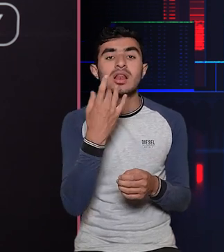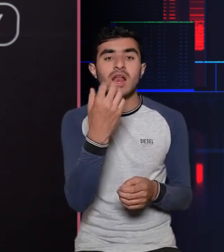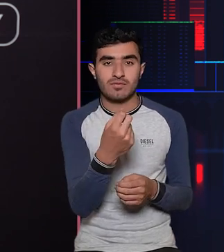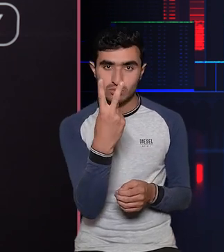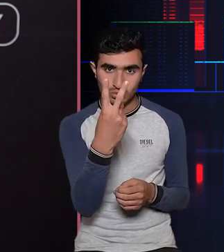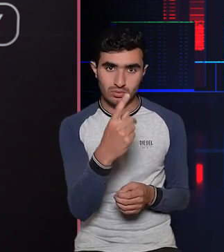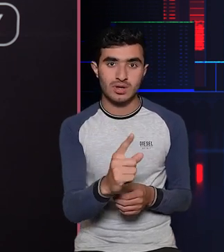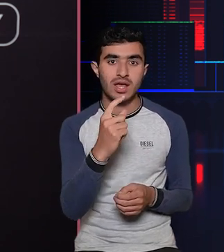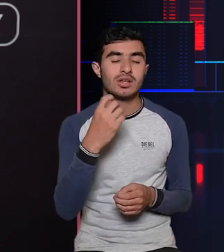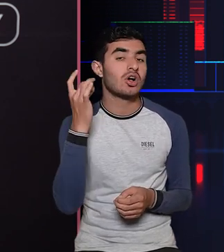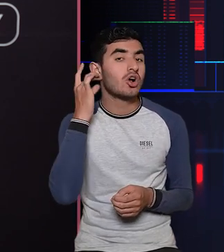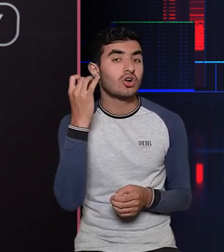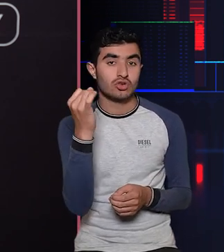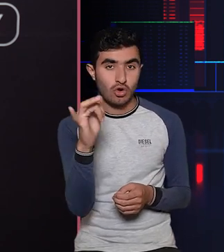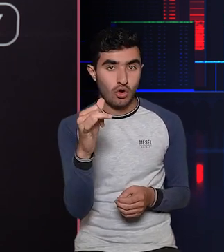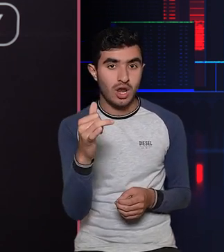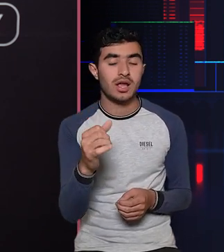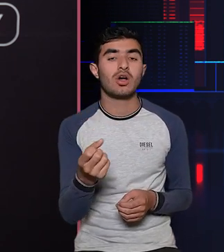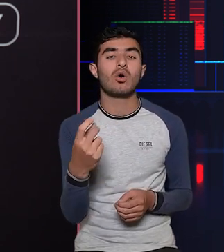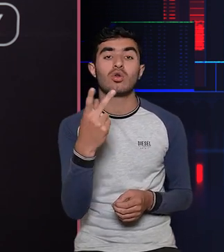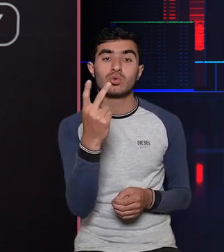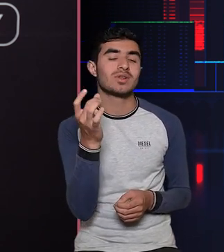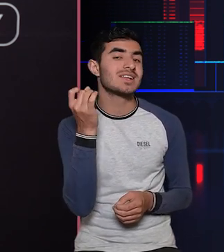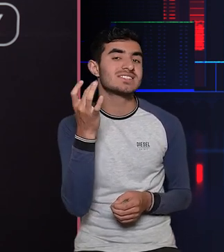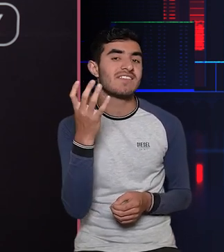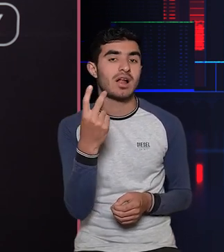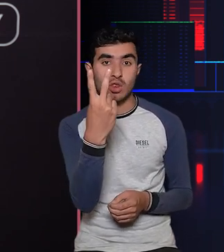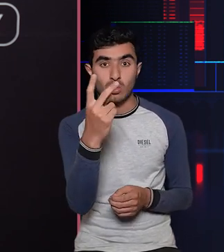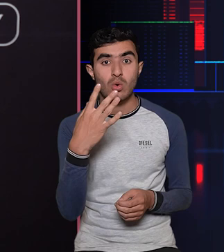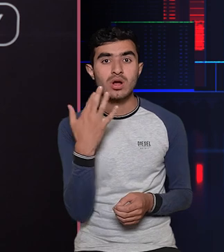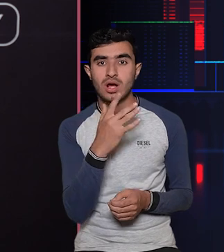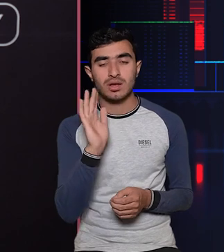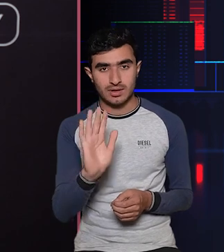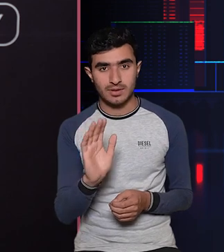cricket and athletics have colors; gold and silver.